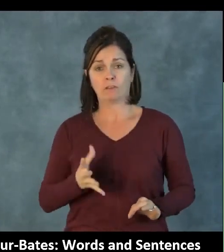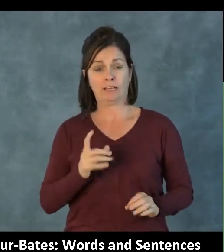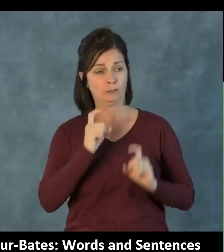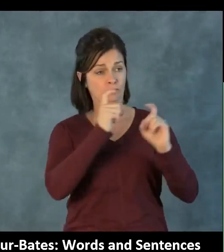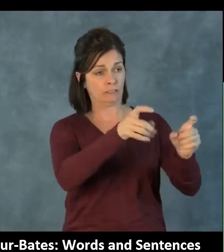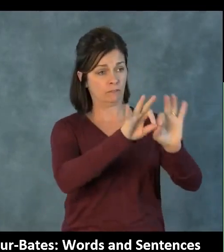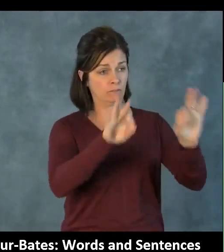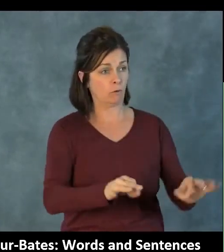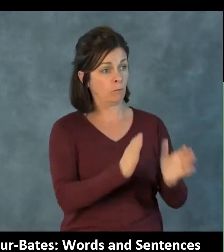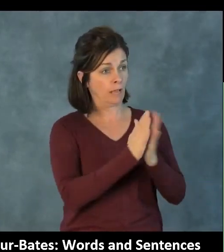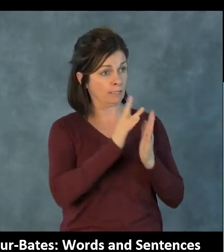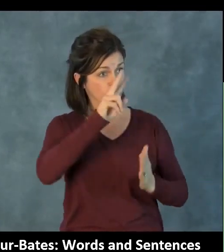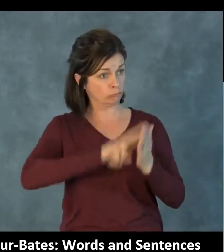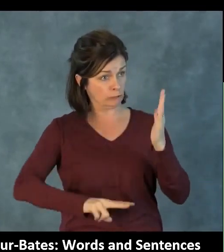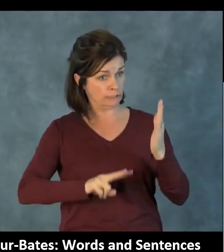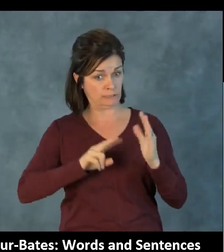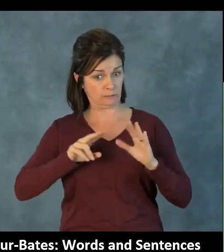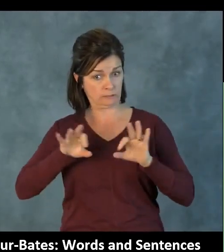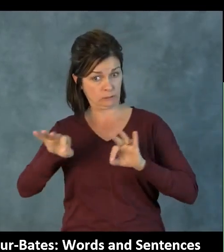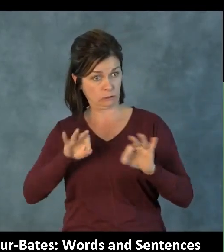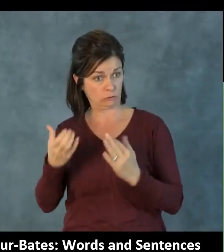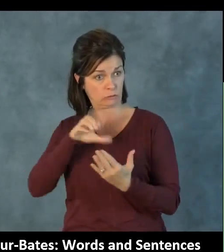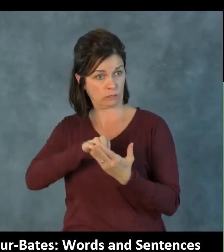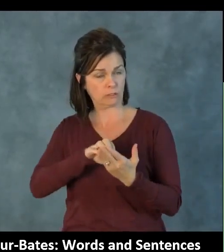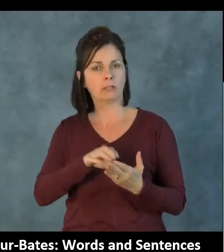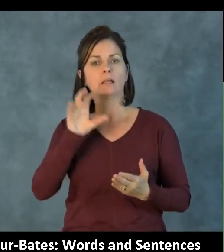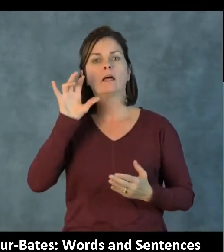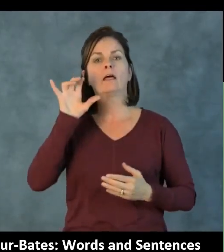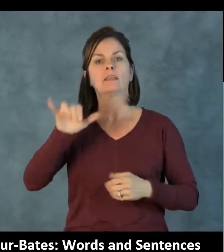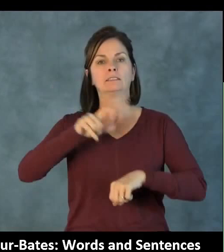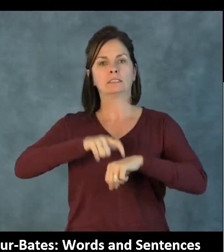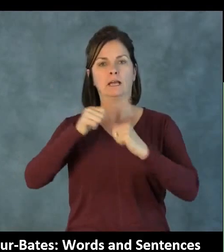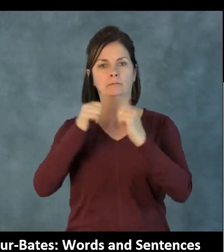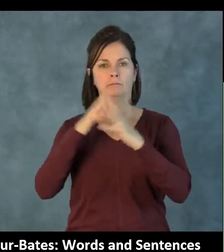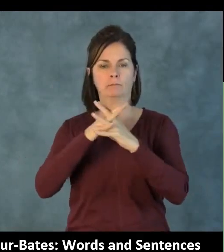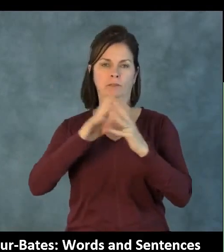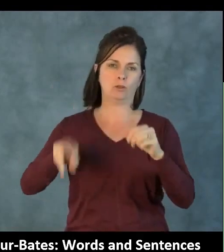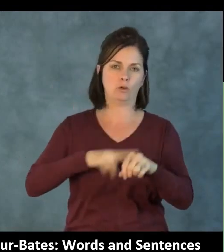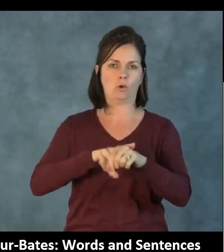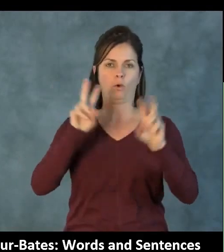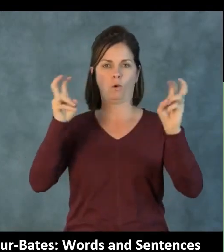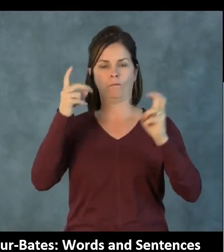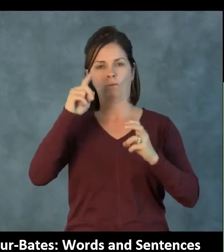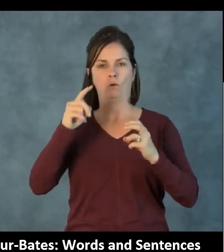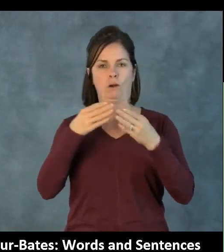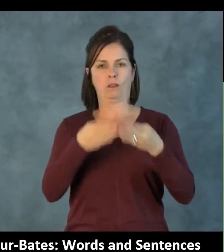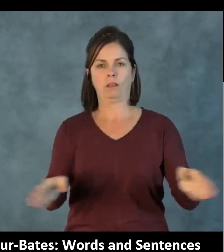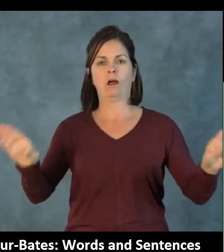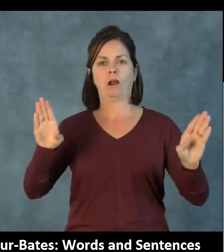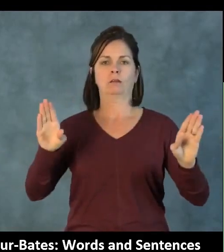to read the instructions. When this test was normed on a large population of families,